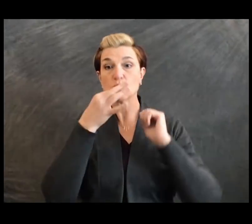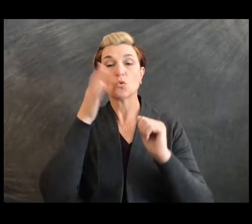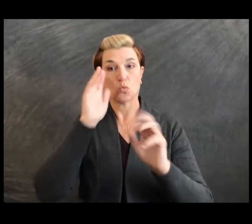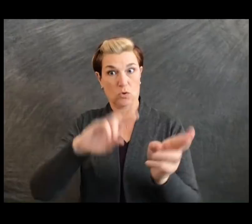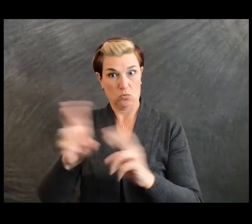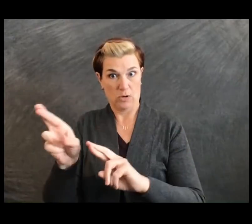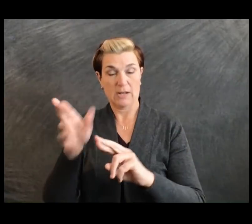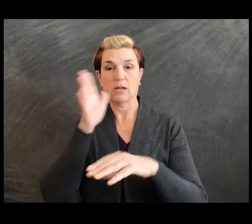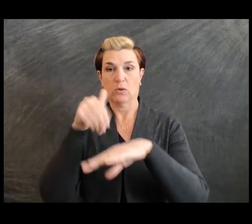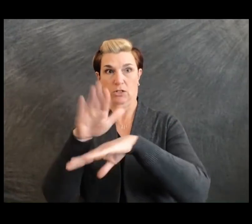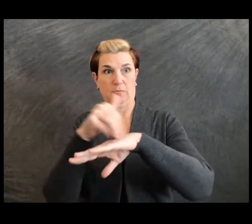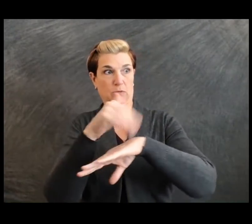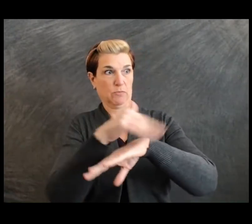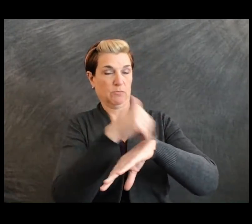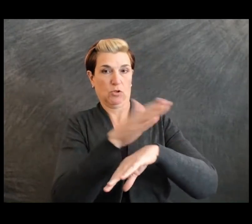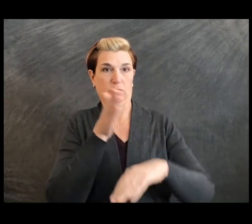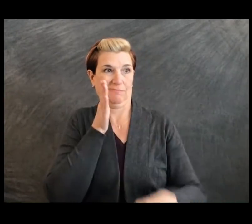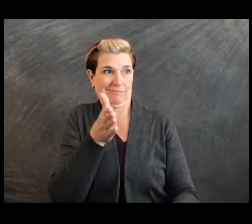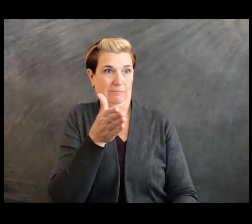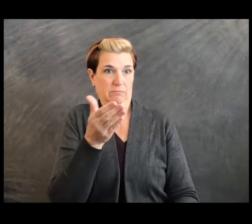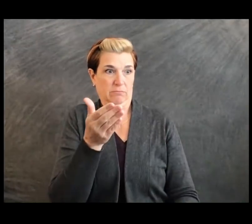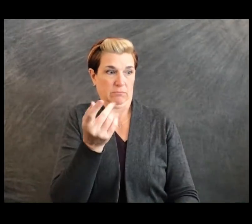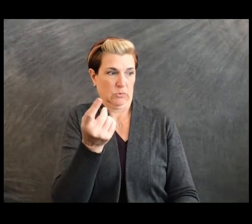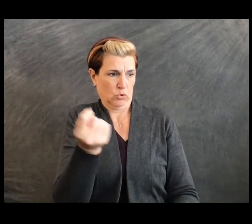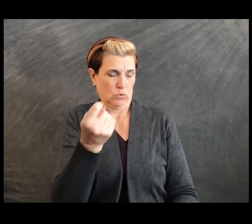start I think in New York and they're gonna work their way around they're